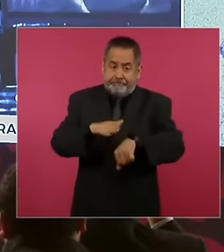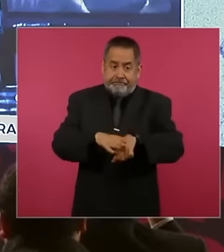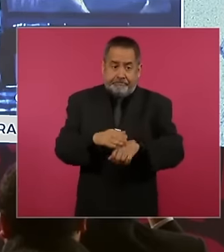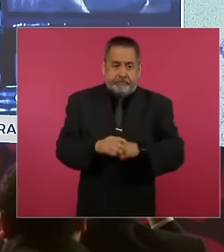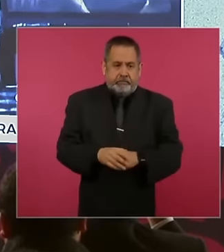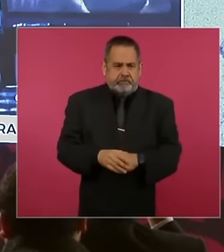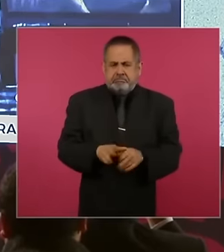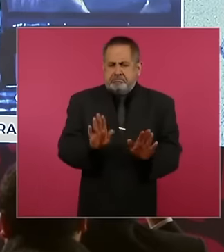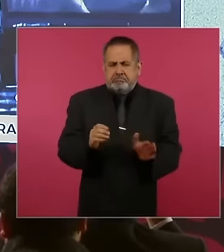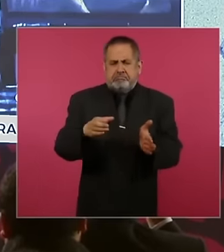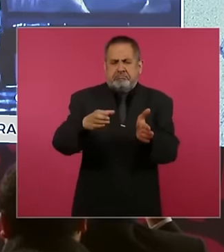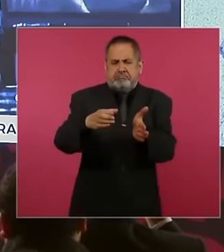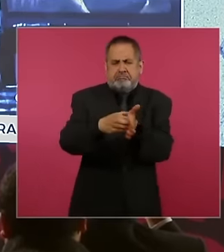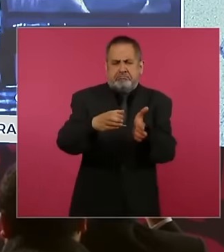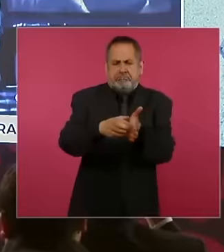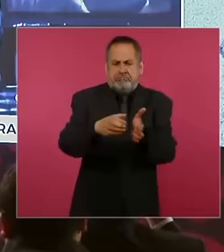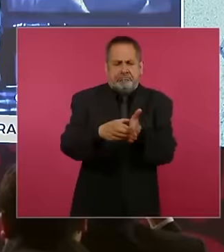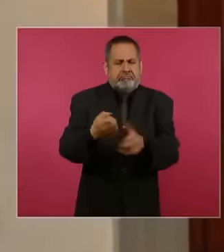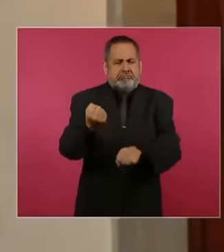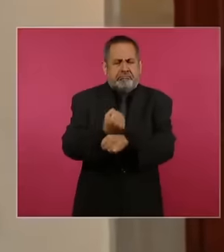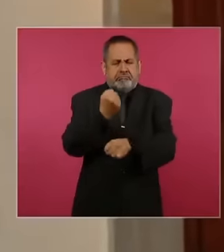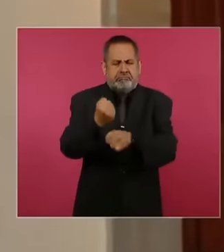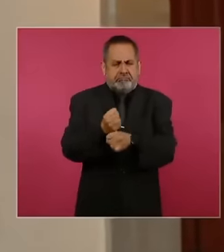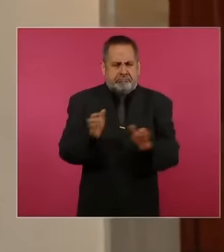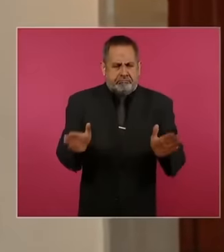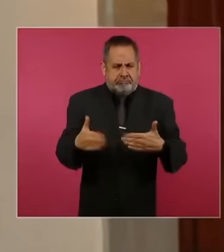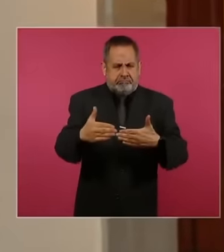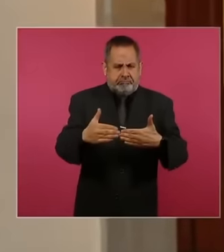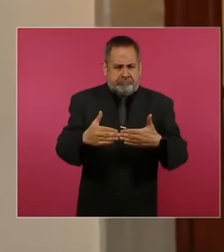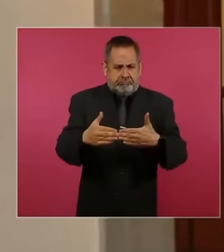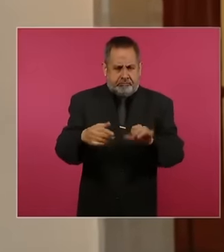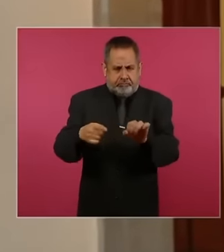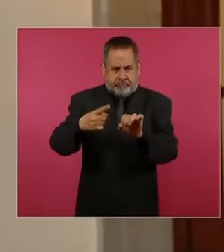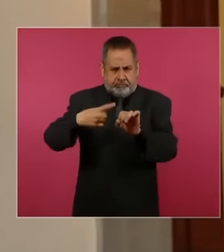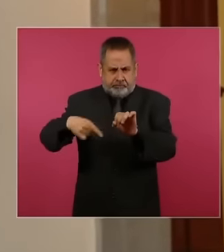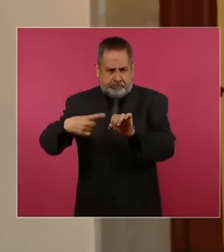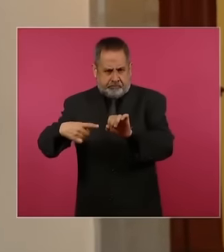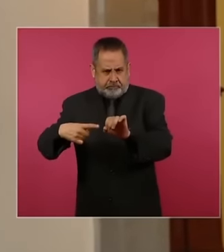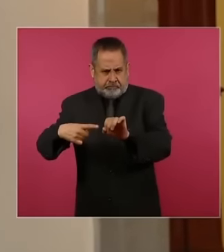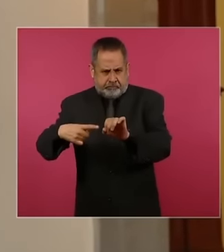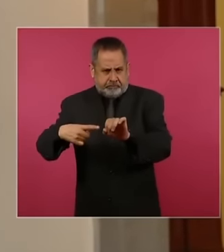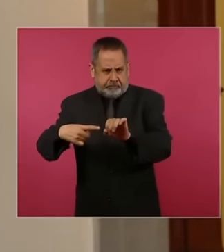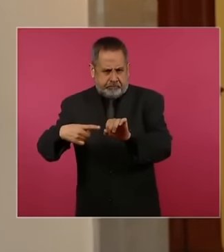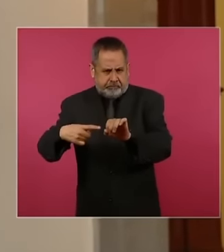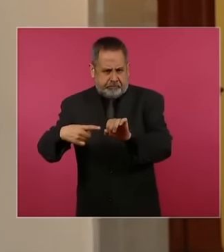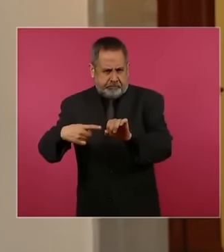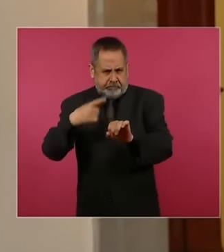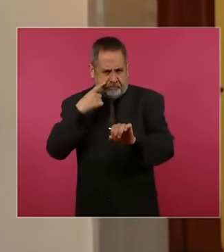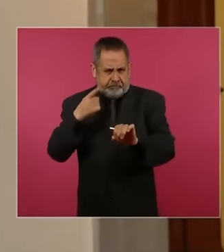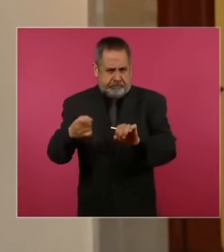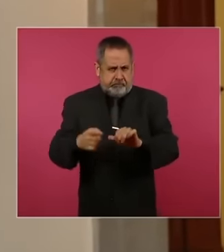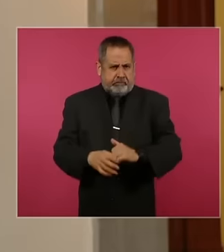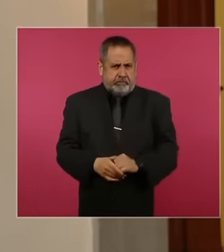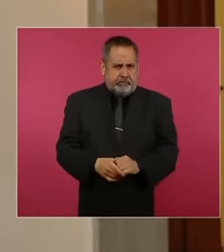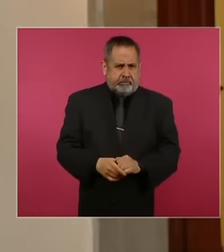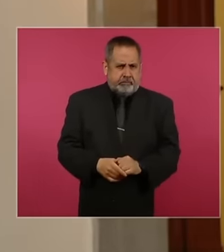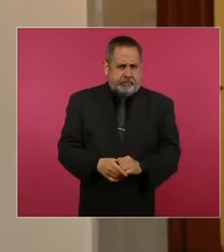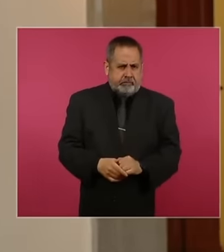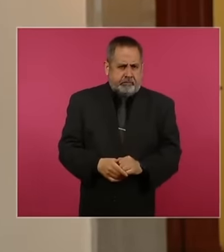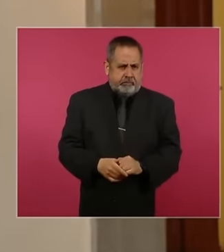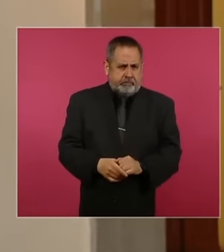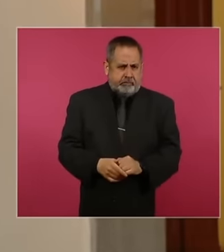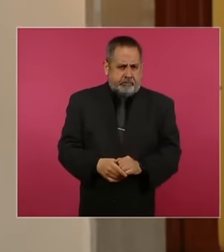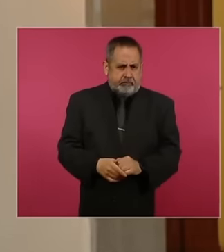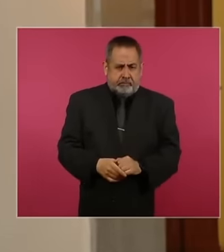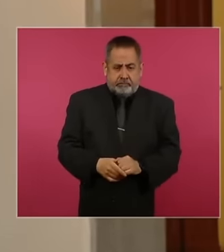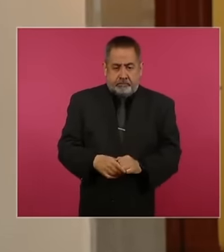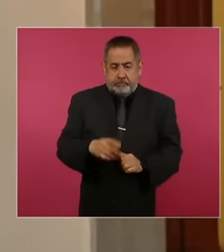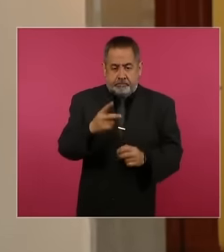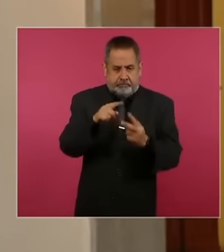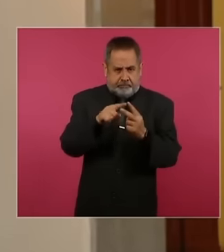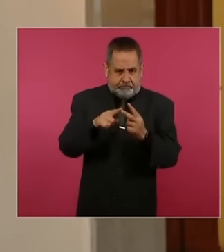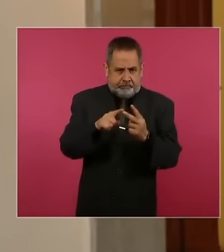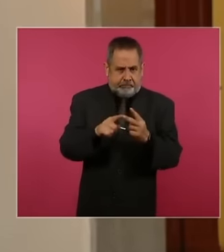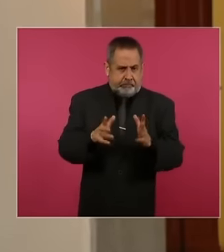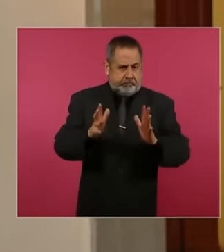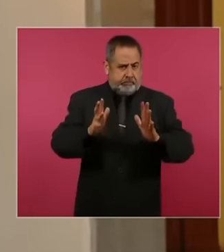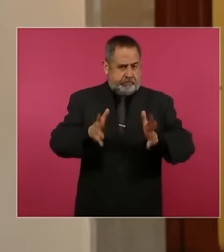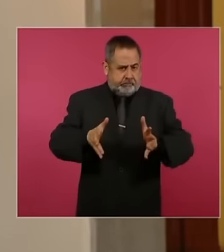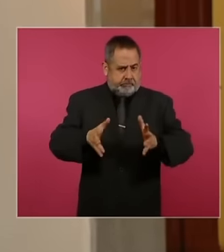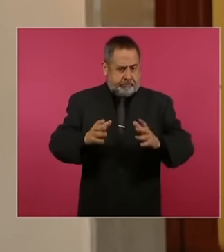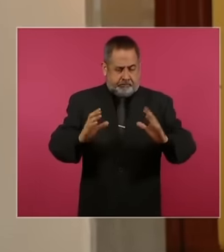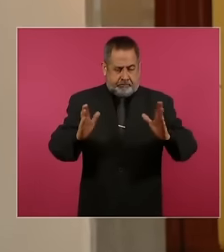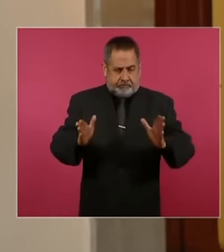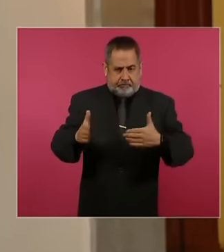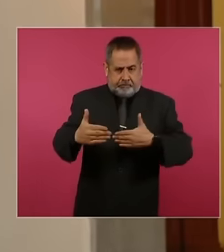box is a shoe box They make a hole but they have two options, leave it like this or put